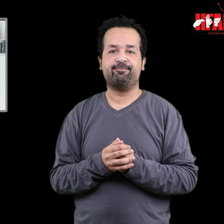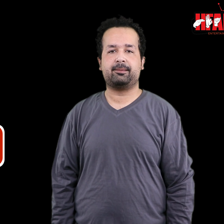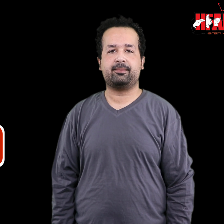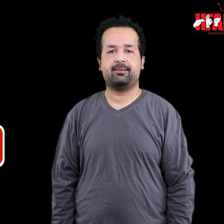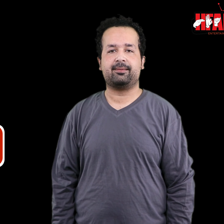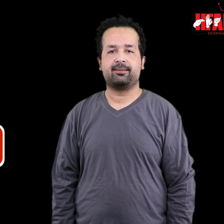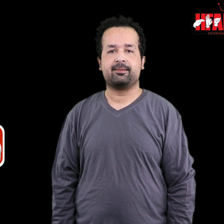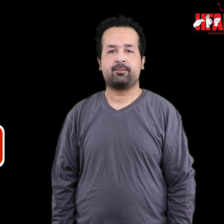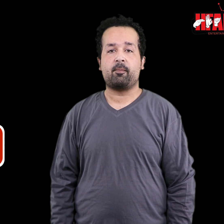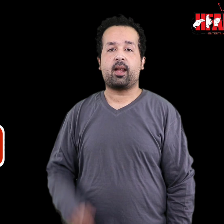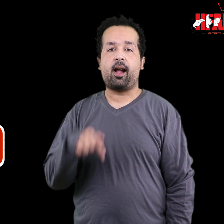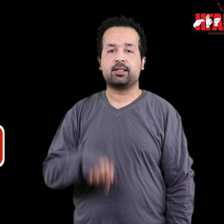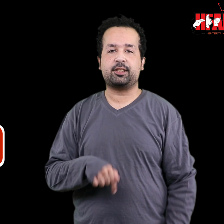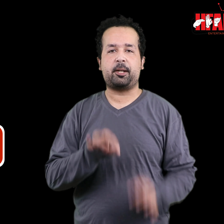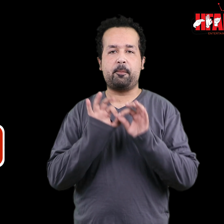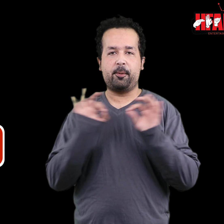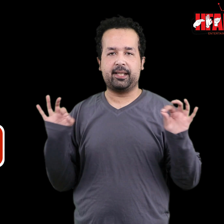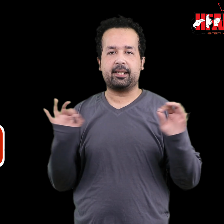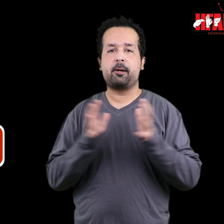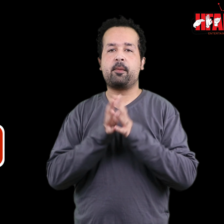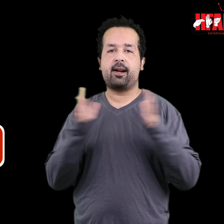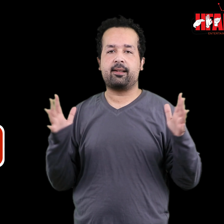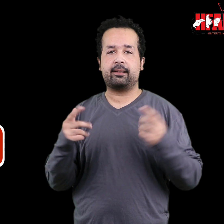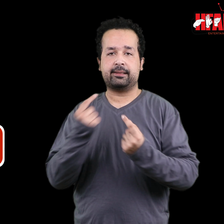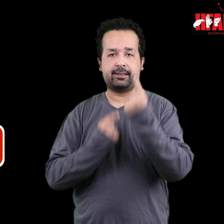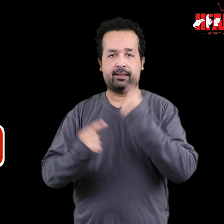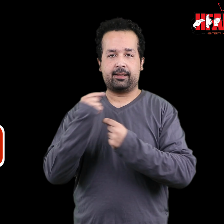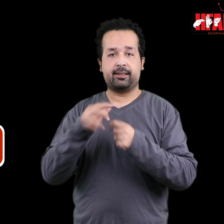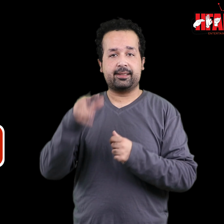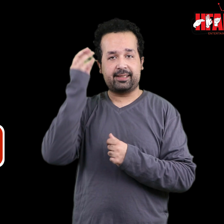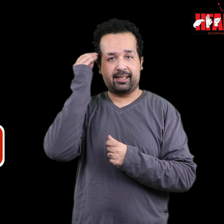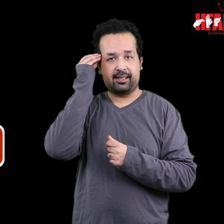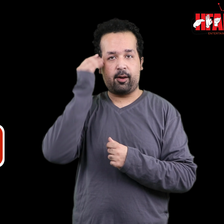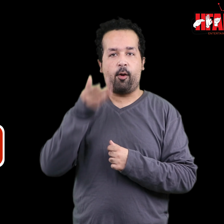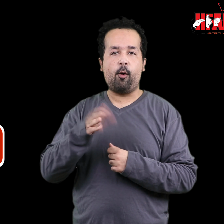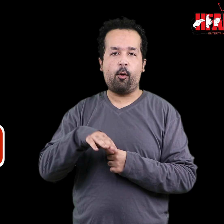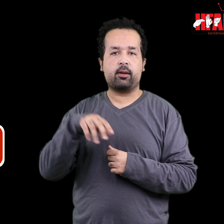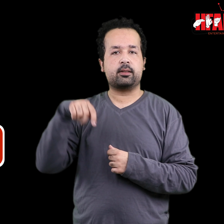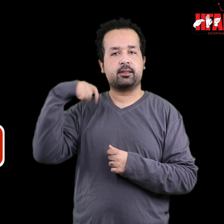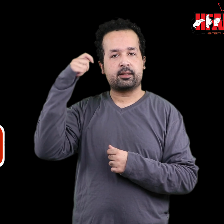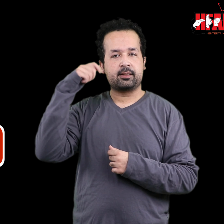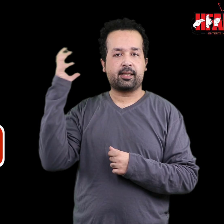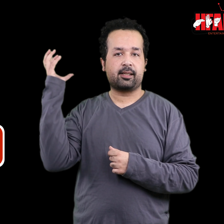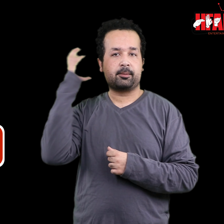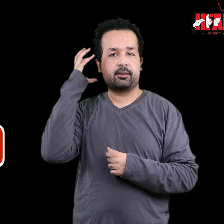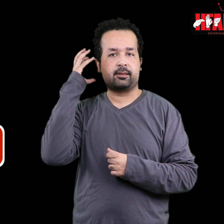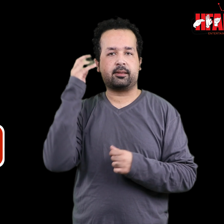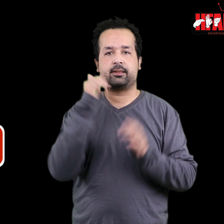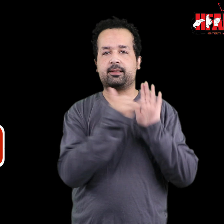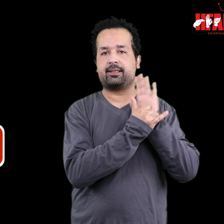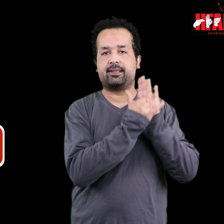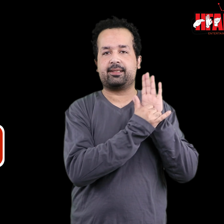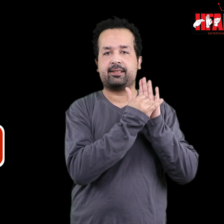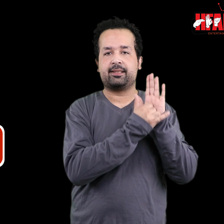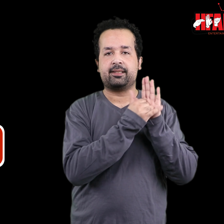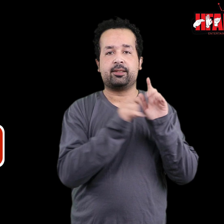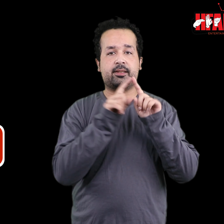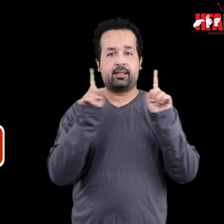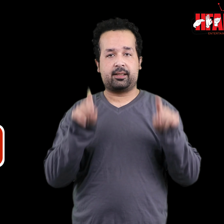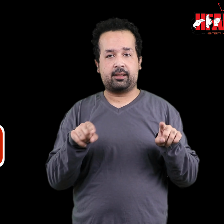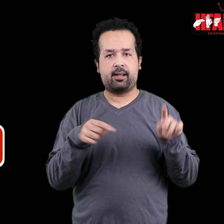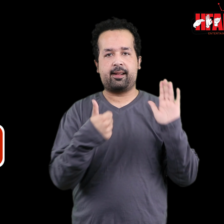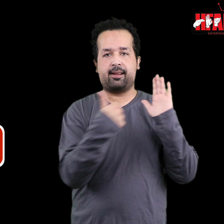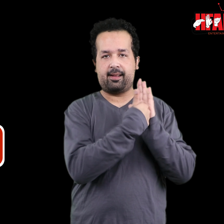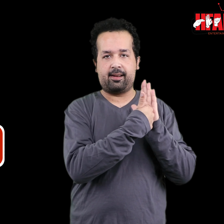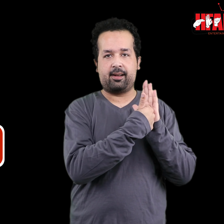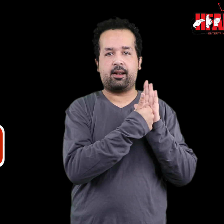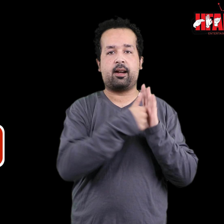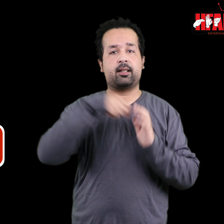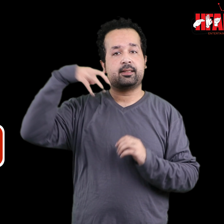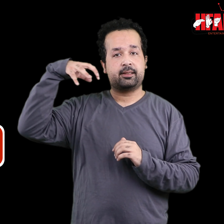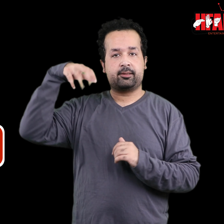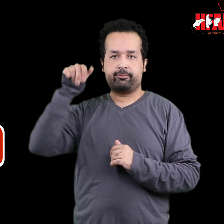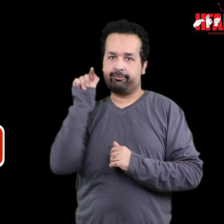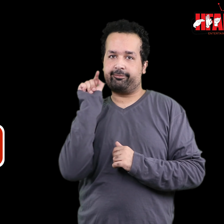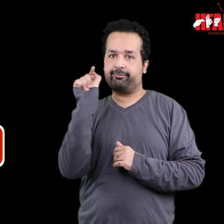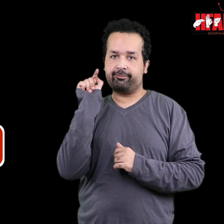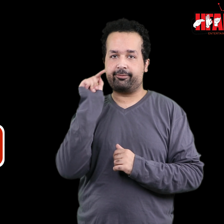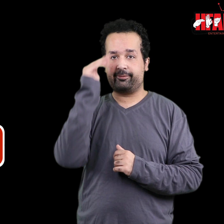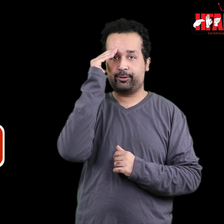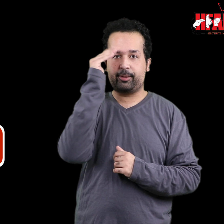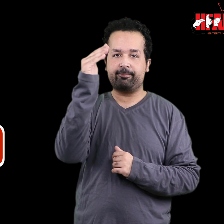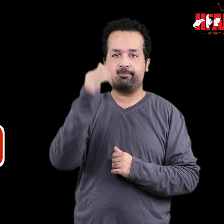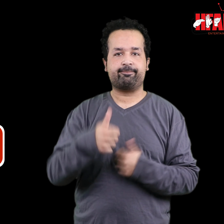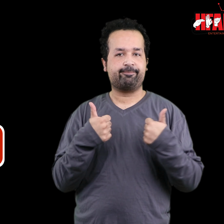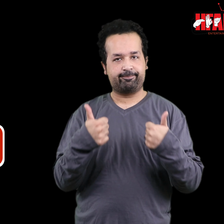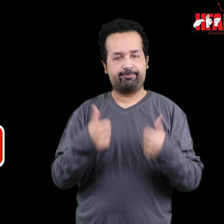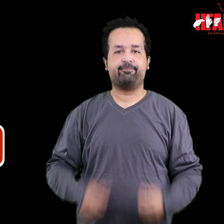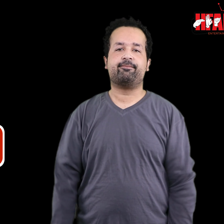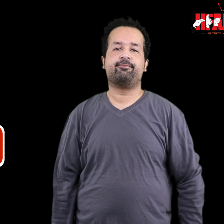For more information & videos, like HFAD Channel